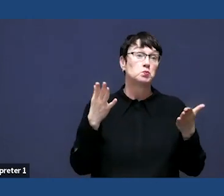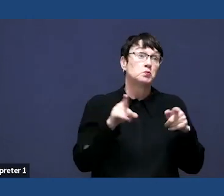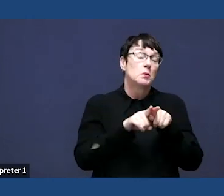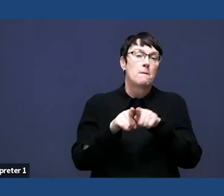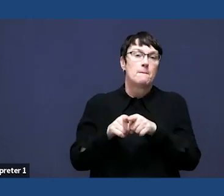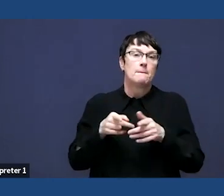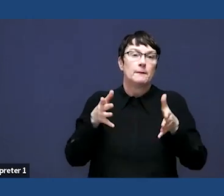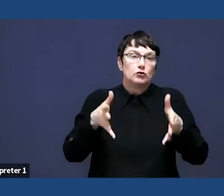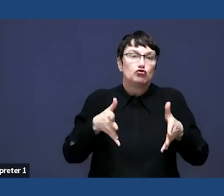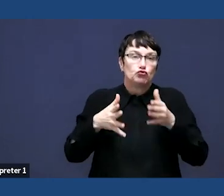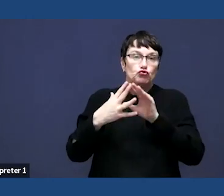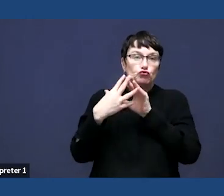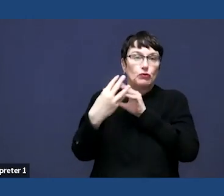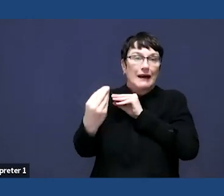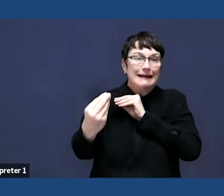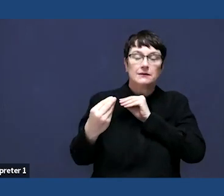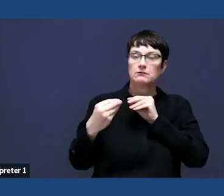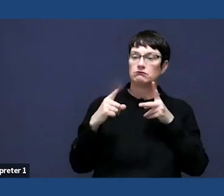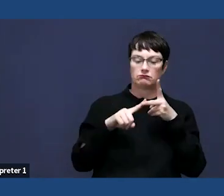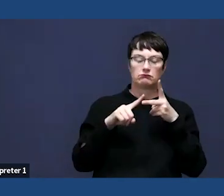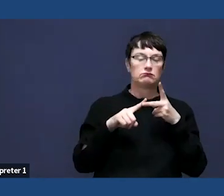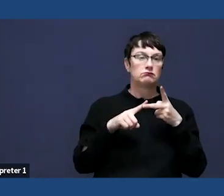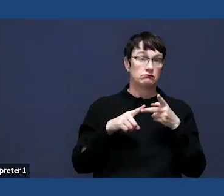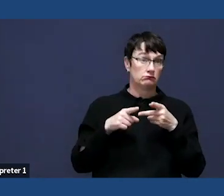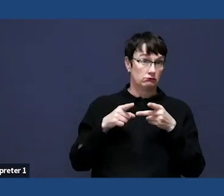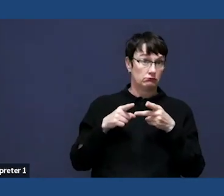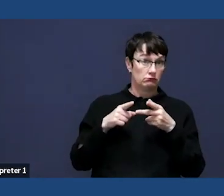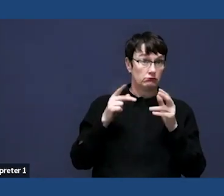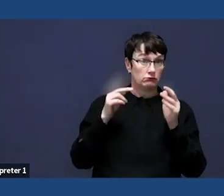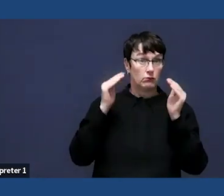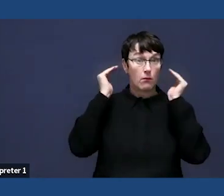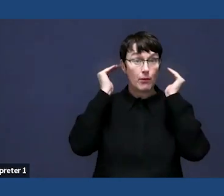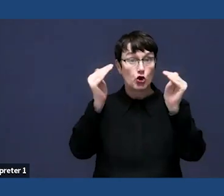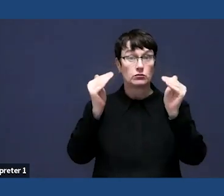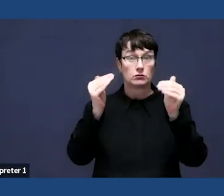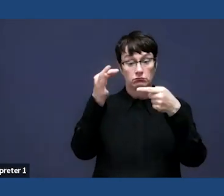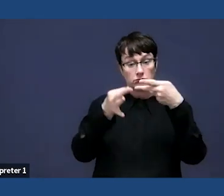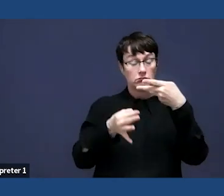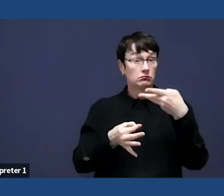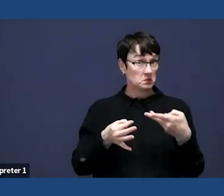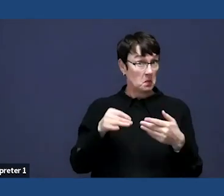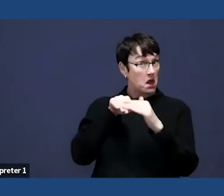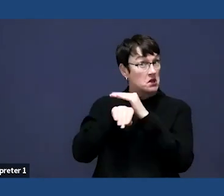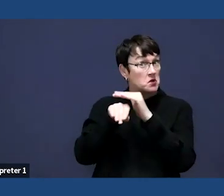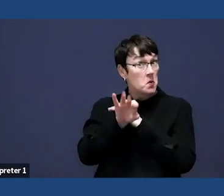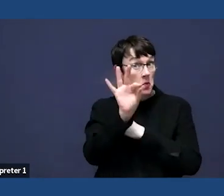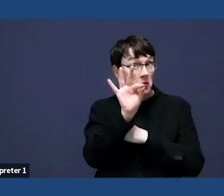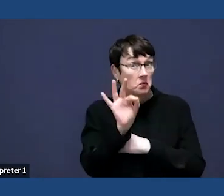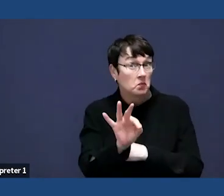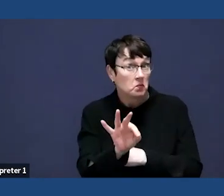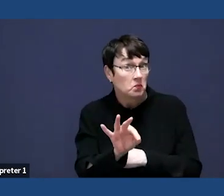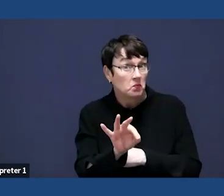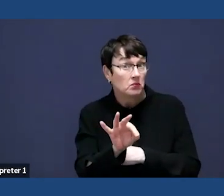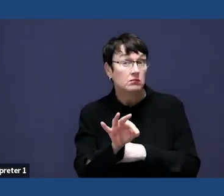Maybe you can speak to that. Last but not least, number 17, the partnership for the goal.